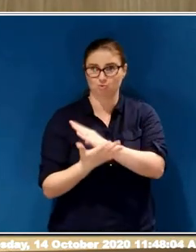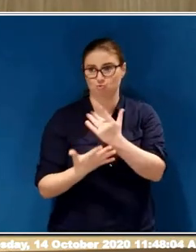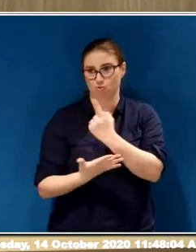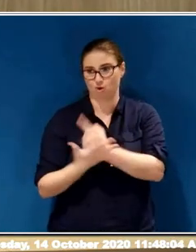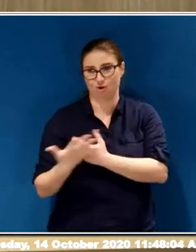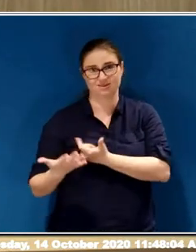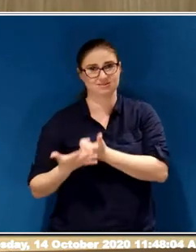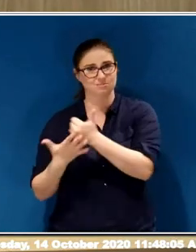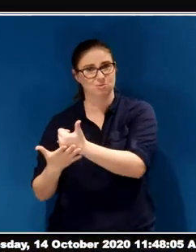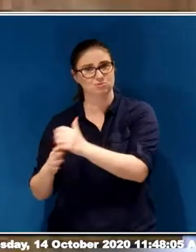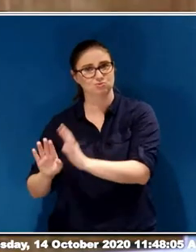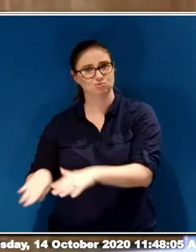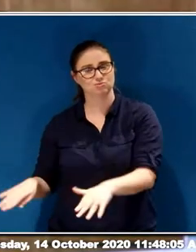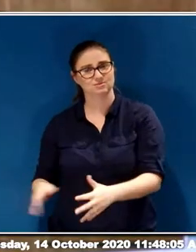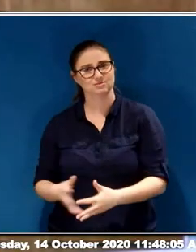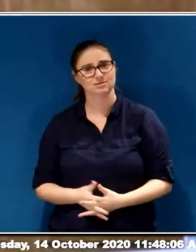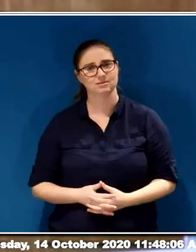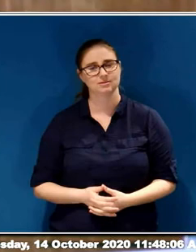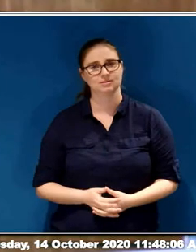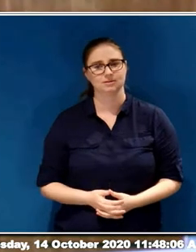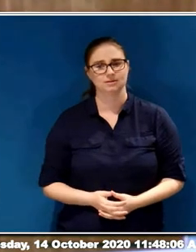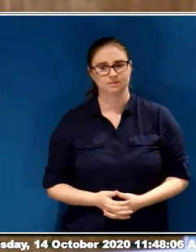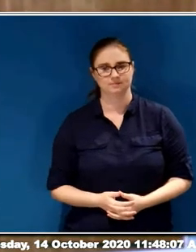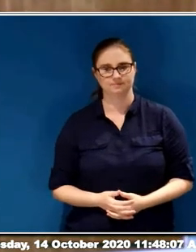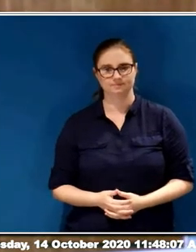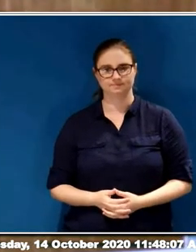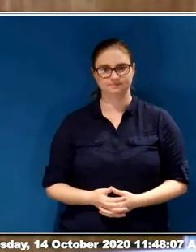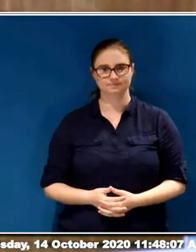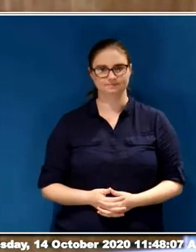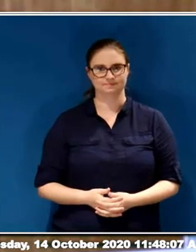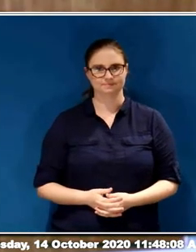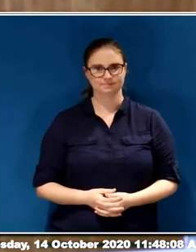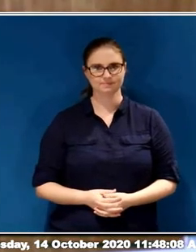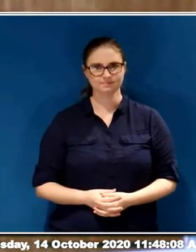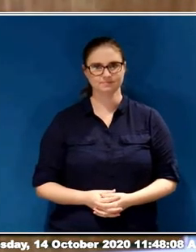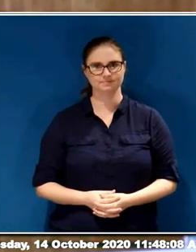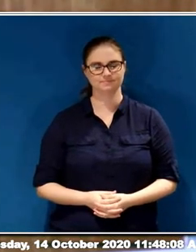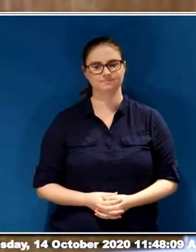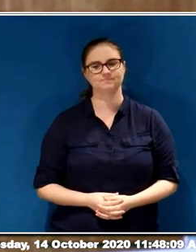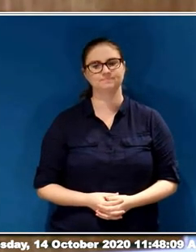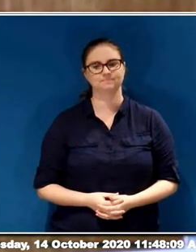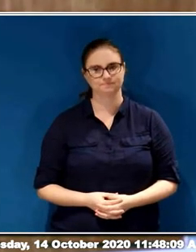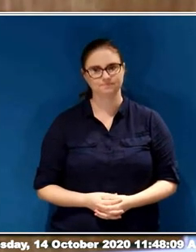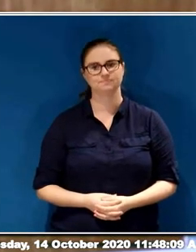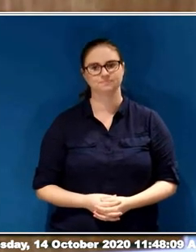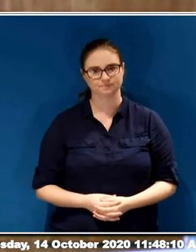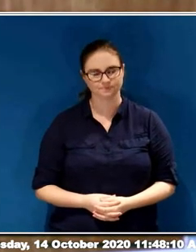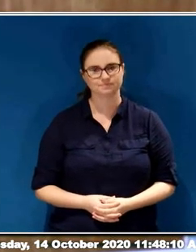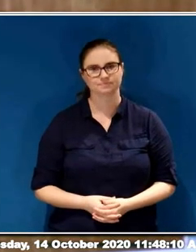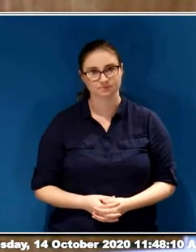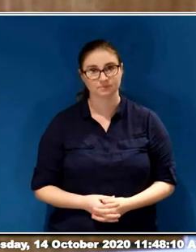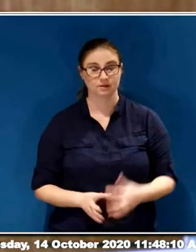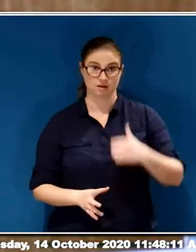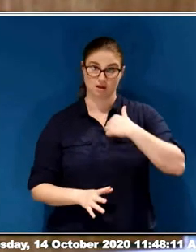So I'm a firm believer that schools and families need to work